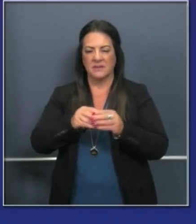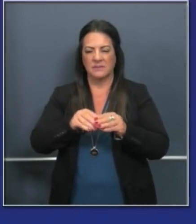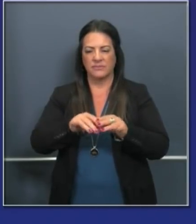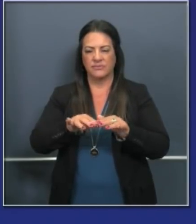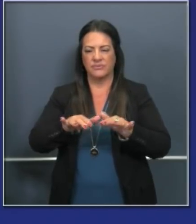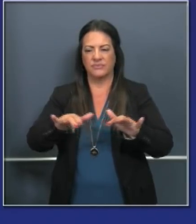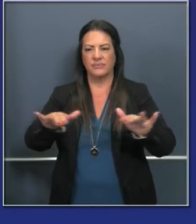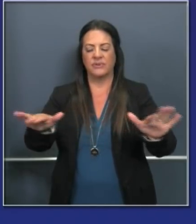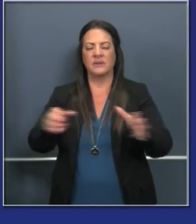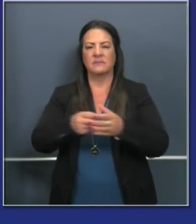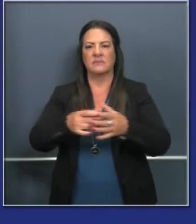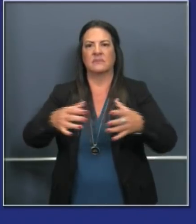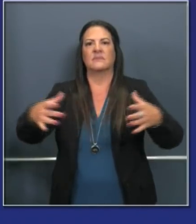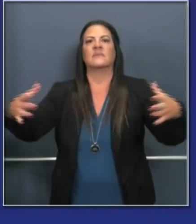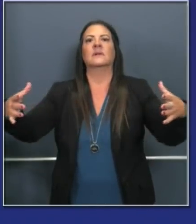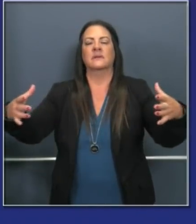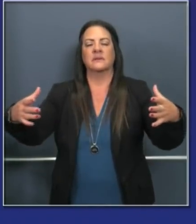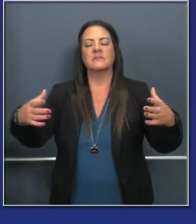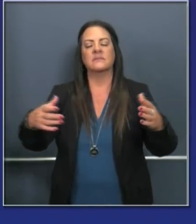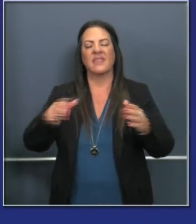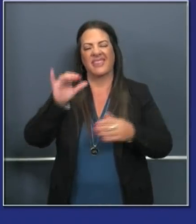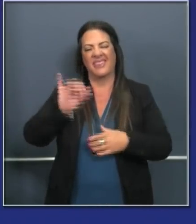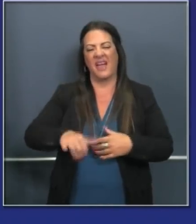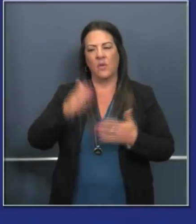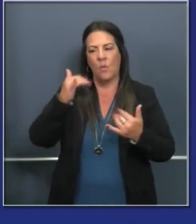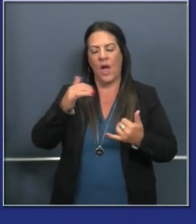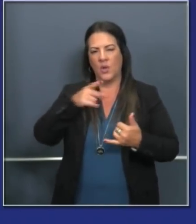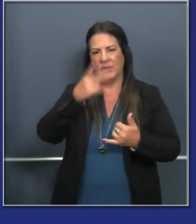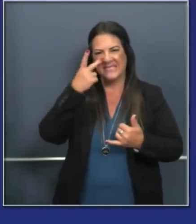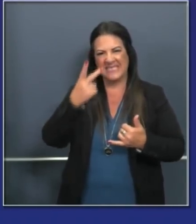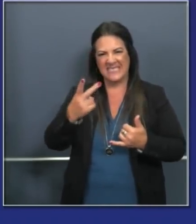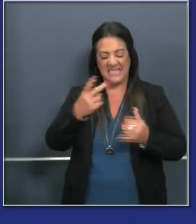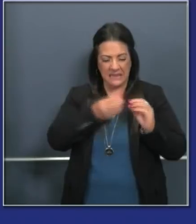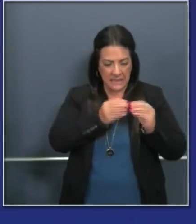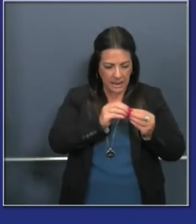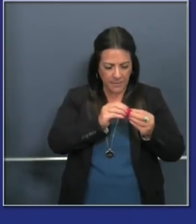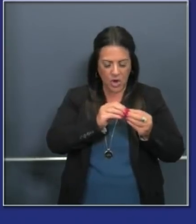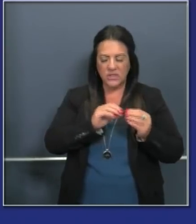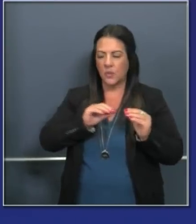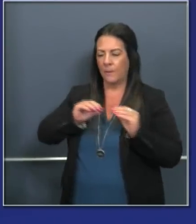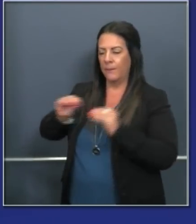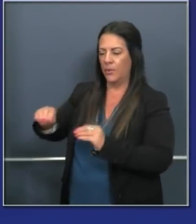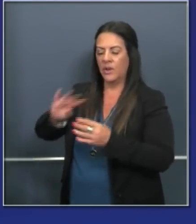ABOVE ONE. SO ONE 0.1 1.2 ENDS UP GROWING OUR CASES IN QUITE DRAMATIC LEVELS AND THAT'S